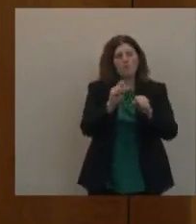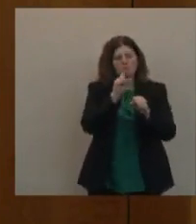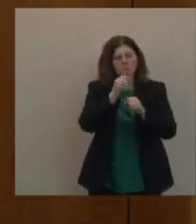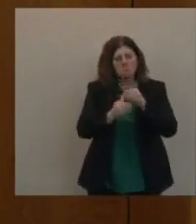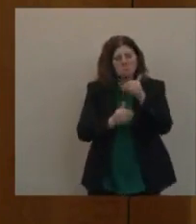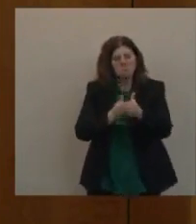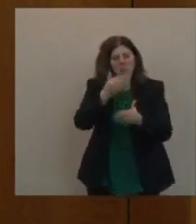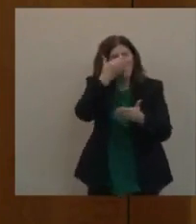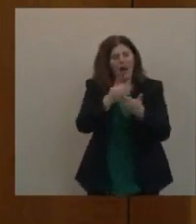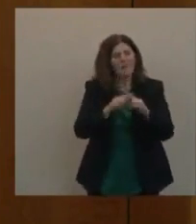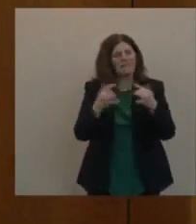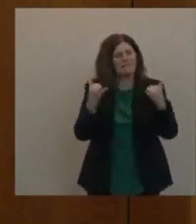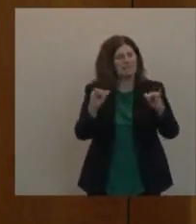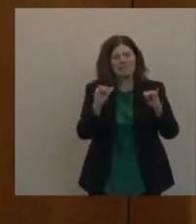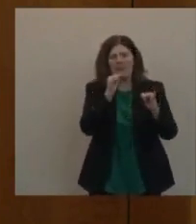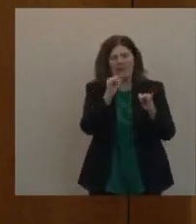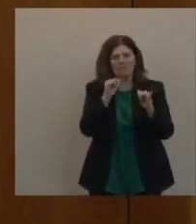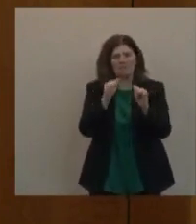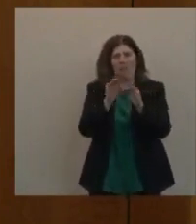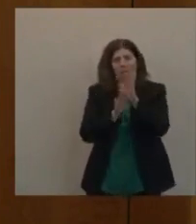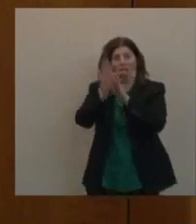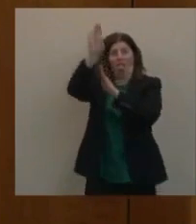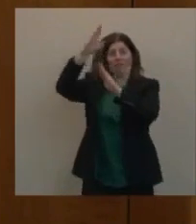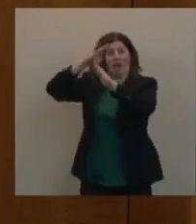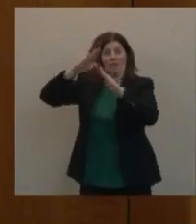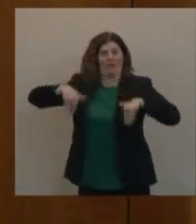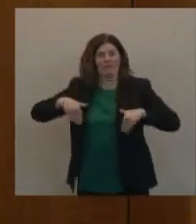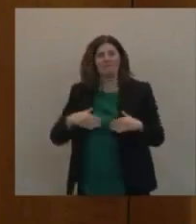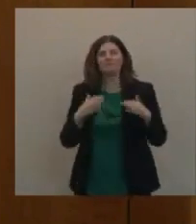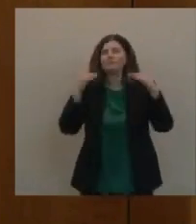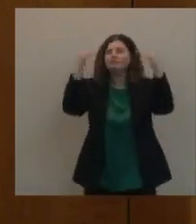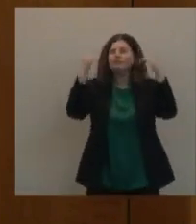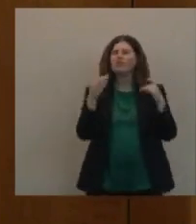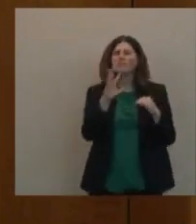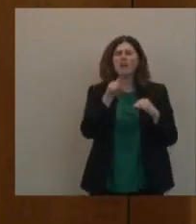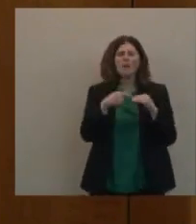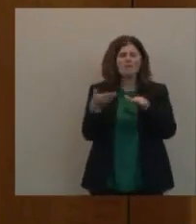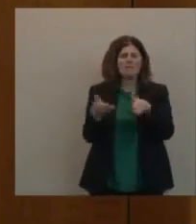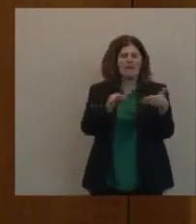THAT IS STILL EARLY. BECAUSE OF THE EFFORTS, PEOPLE ARE DOING TO KEEP THE SOCIAL DISTANCING, WE.